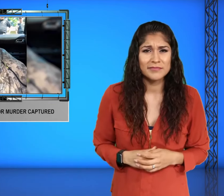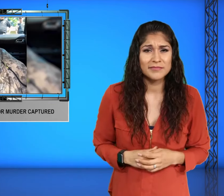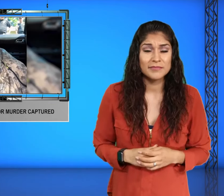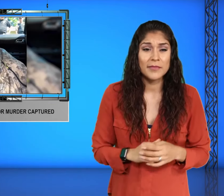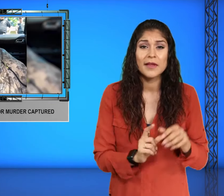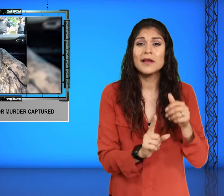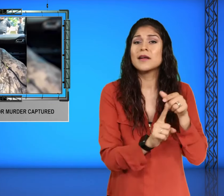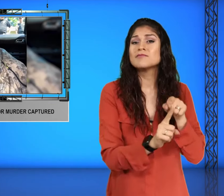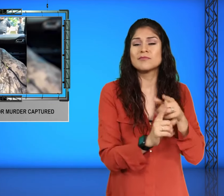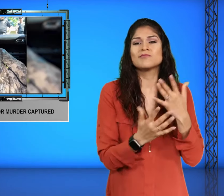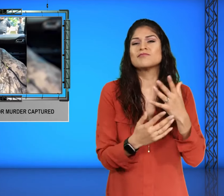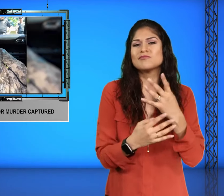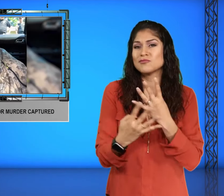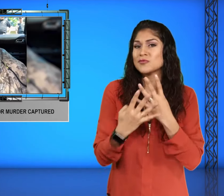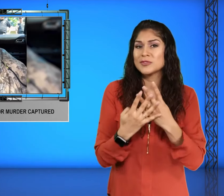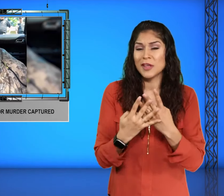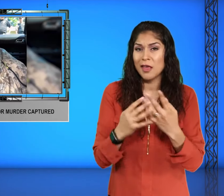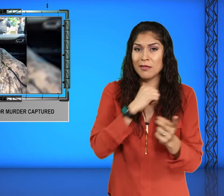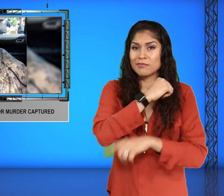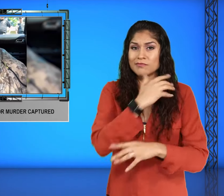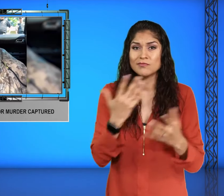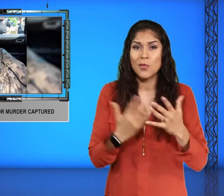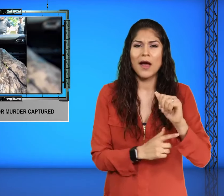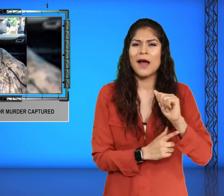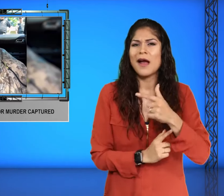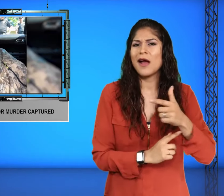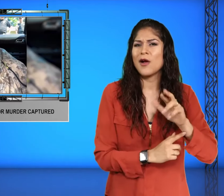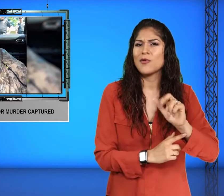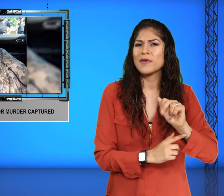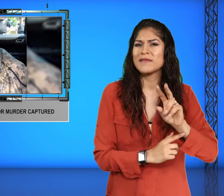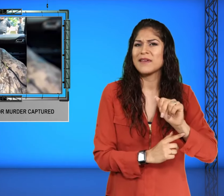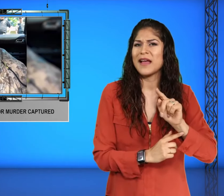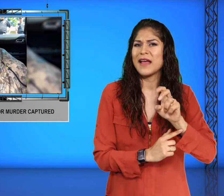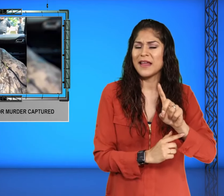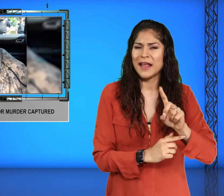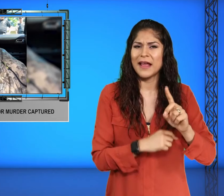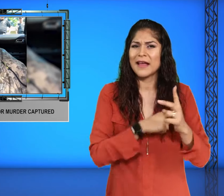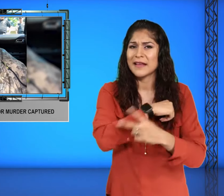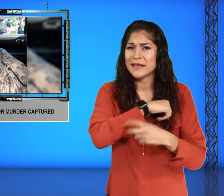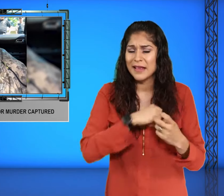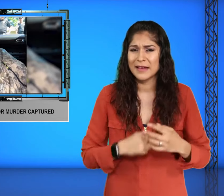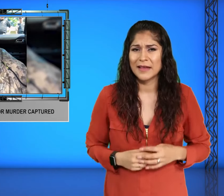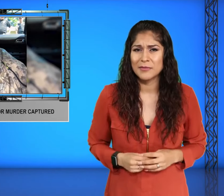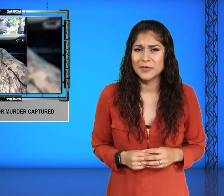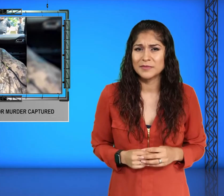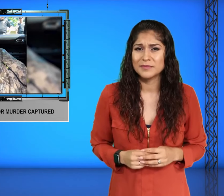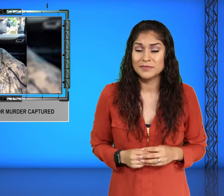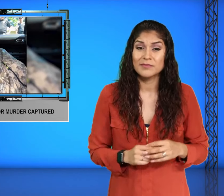This is video of Watson being taken in by a number of agencies including the FBI, US